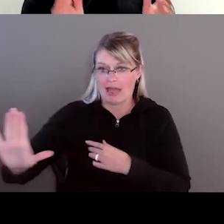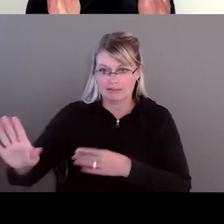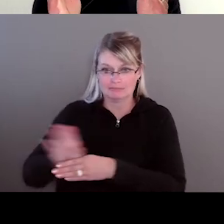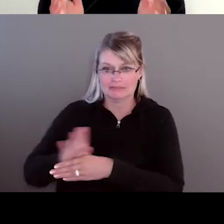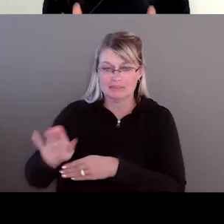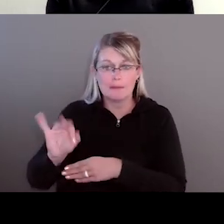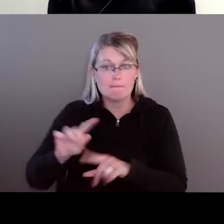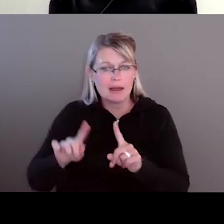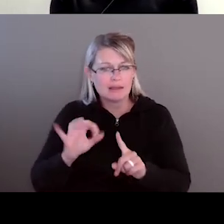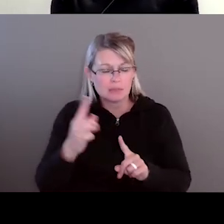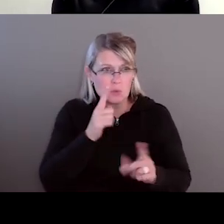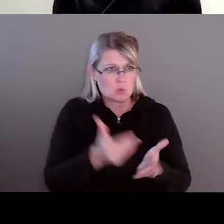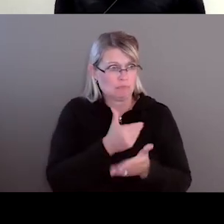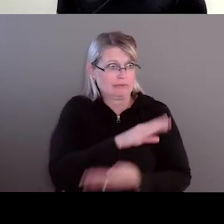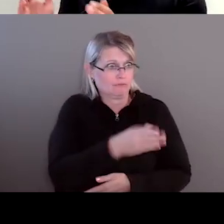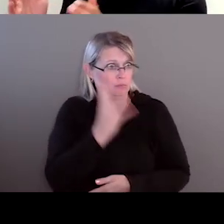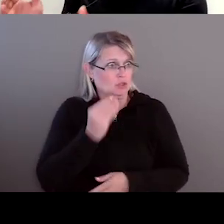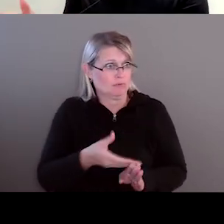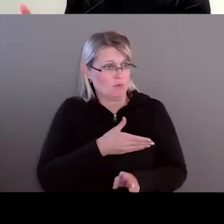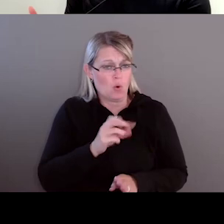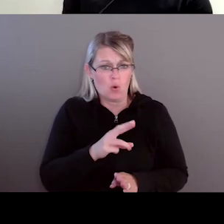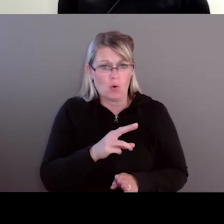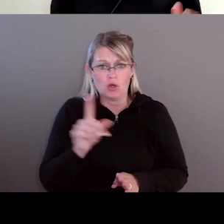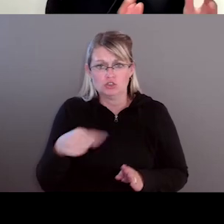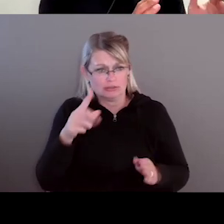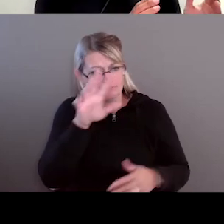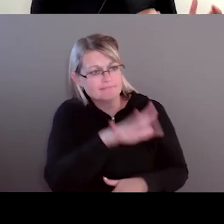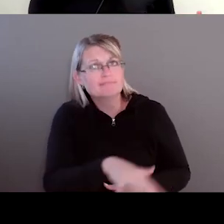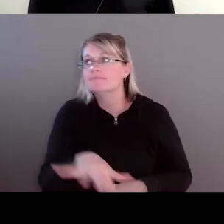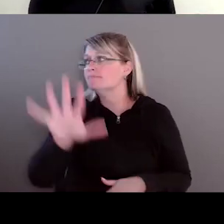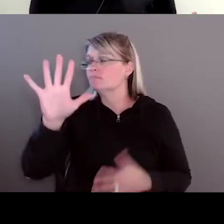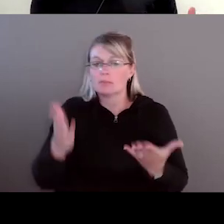someone who is new to that industry or just passing through, they may not understand all